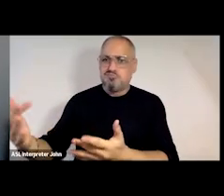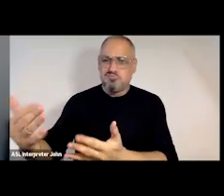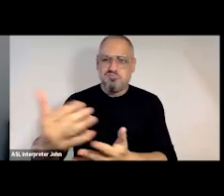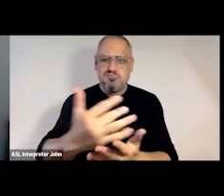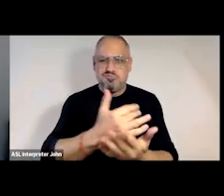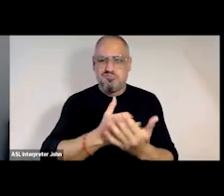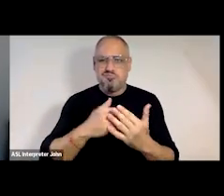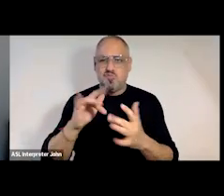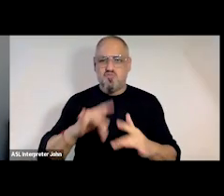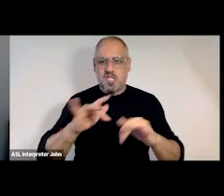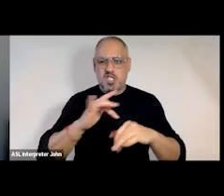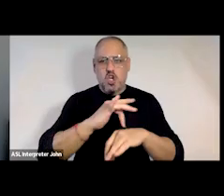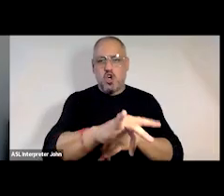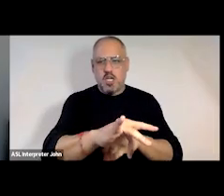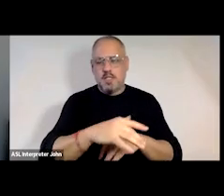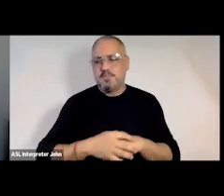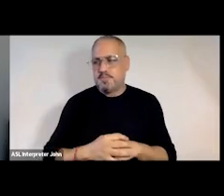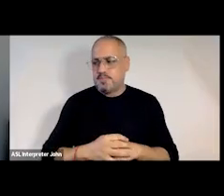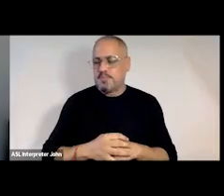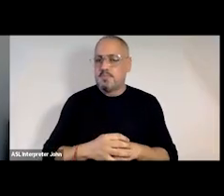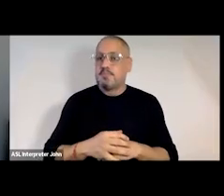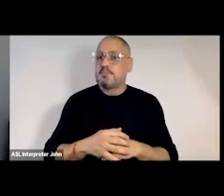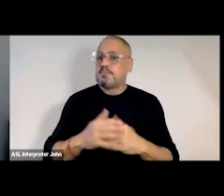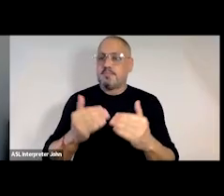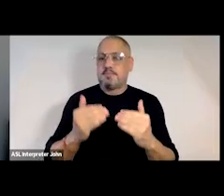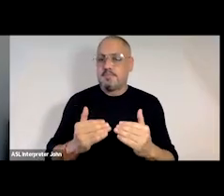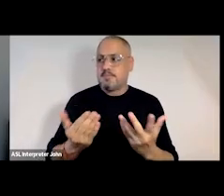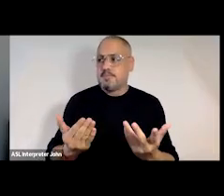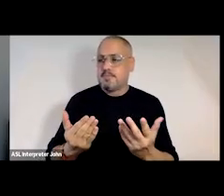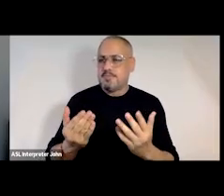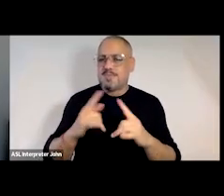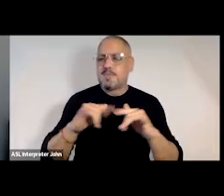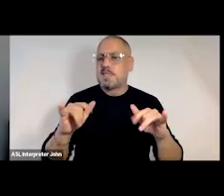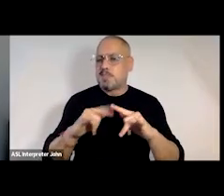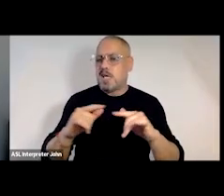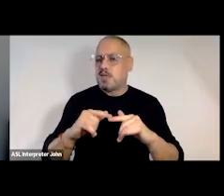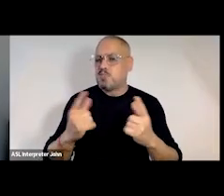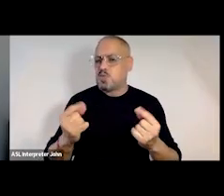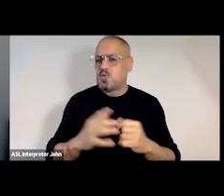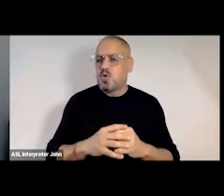early in the process and then to kind of simultaneously or concurrently